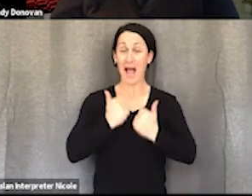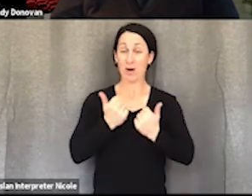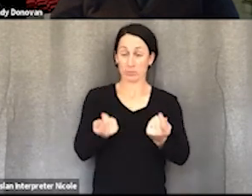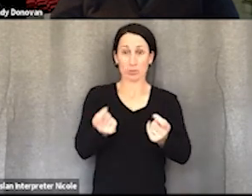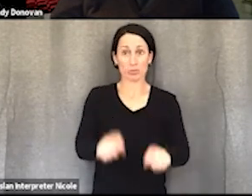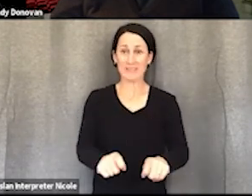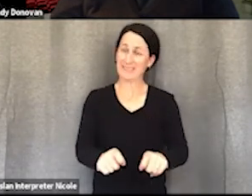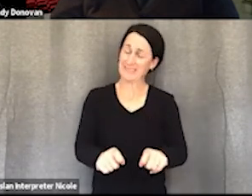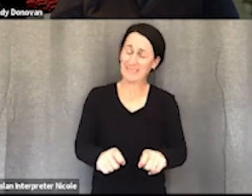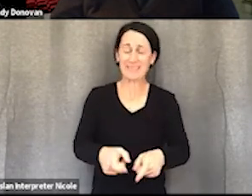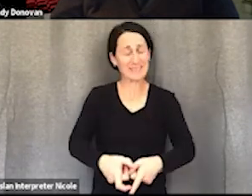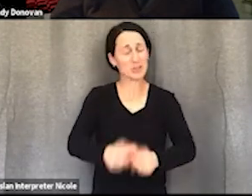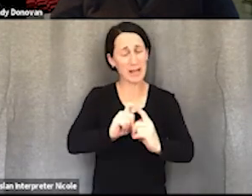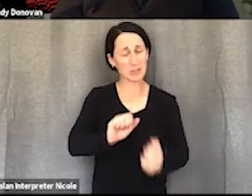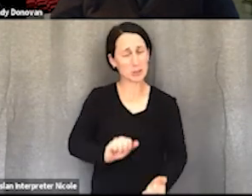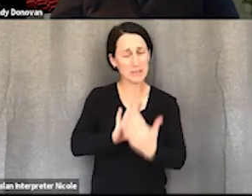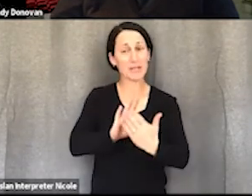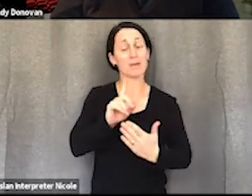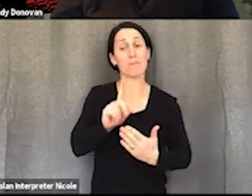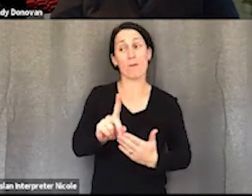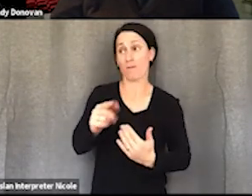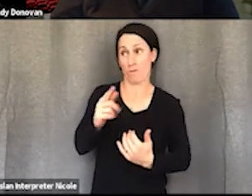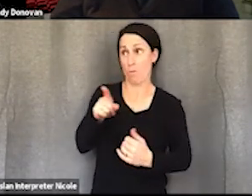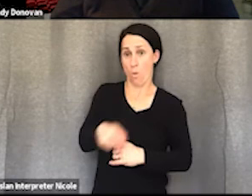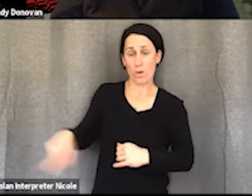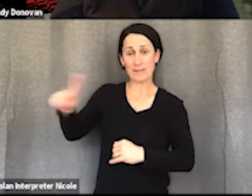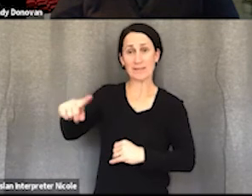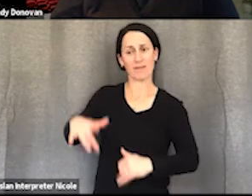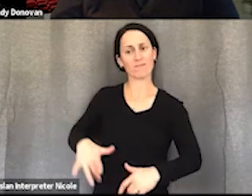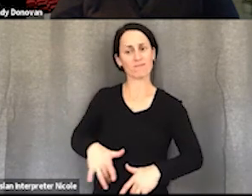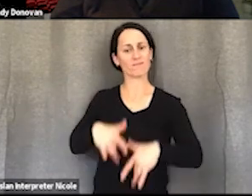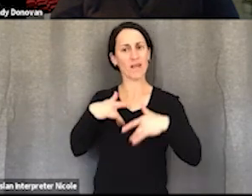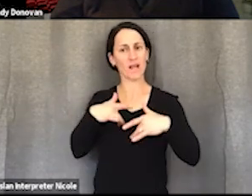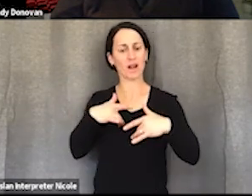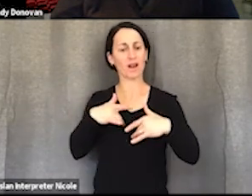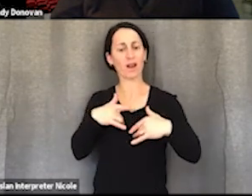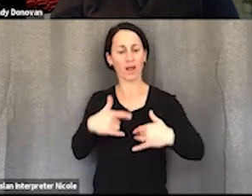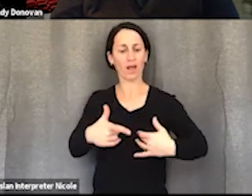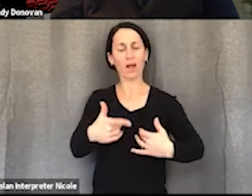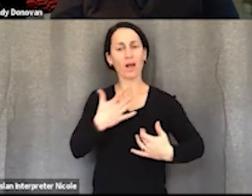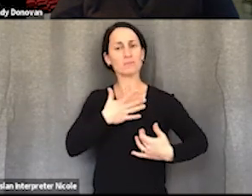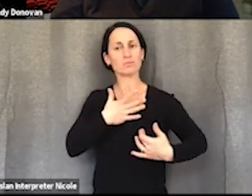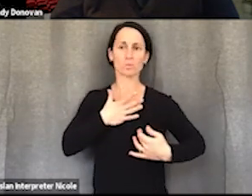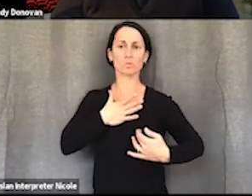it looks like from an audience perspective, people are still relying on COVID safe arrangements